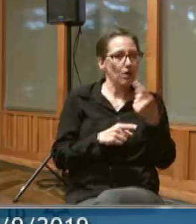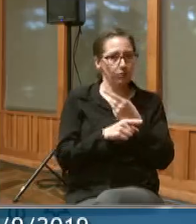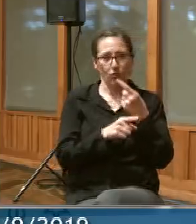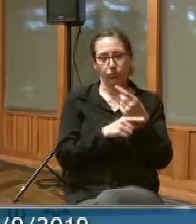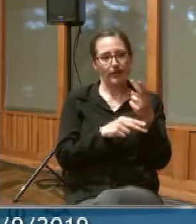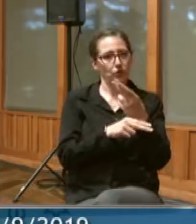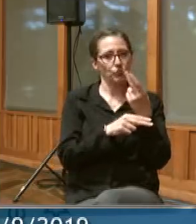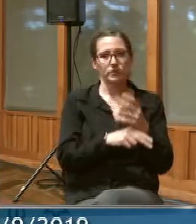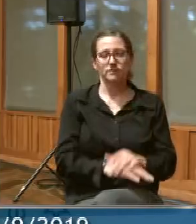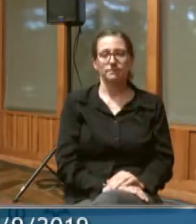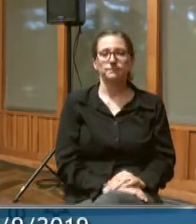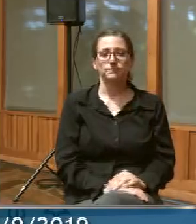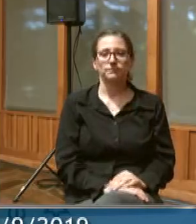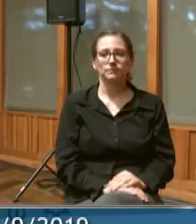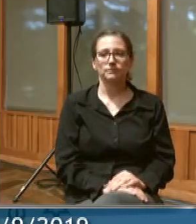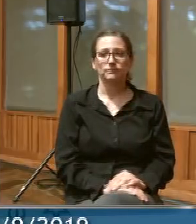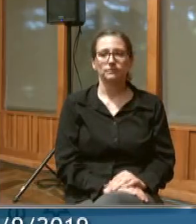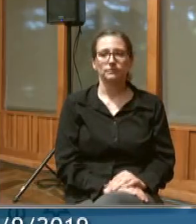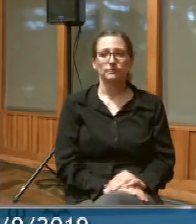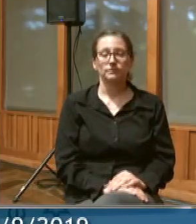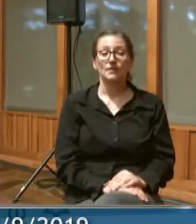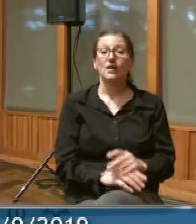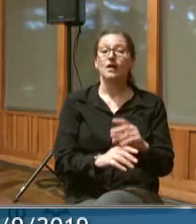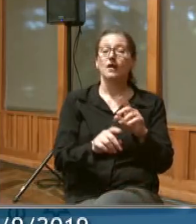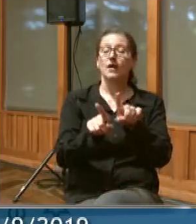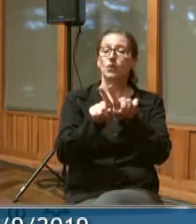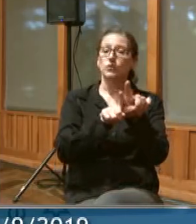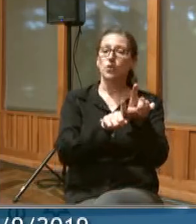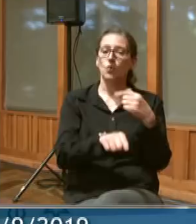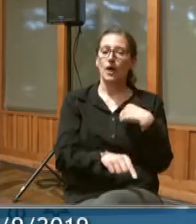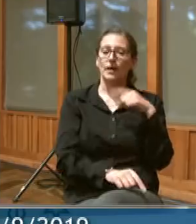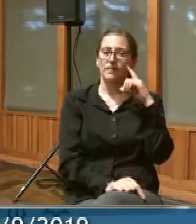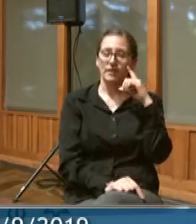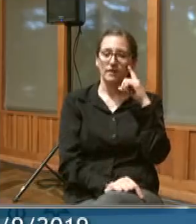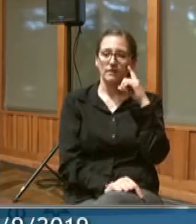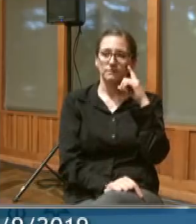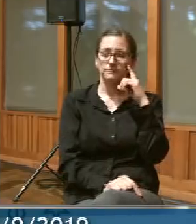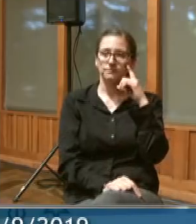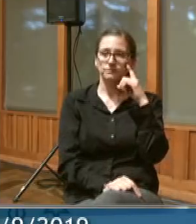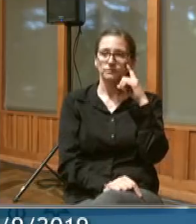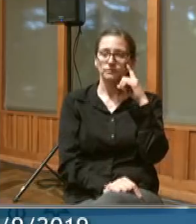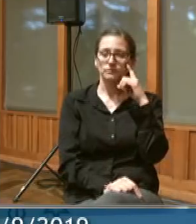ILTY GETTING RID OF BAD UNARMED COPS AS WE DO GETTING RID OF BAD COPS WHO HAVE GUNS. I THINK THAT'S NOT AN